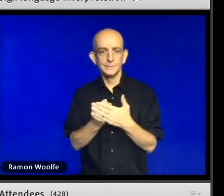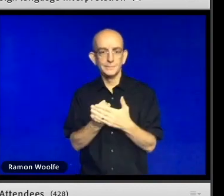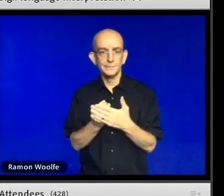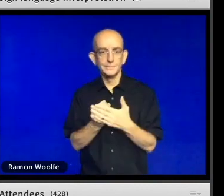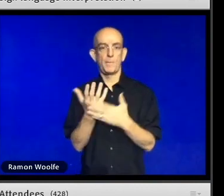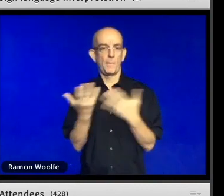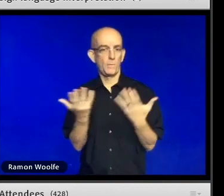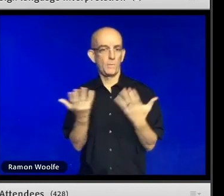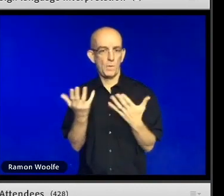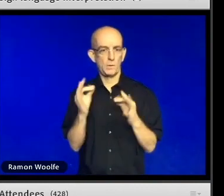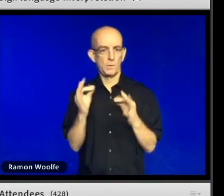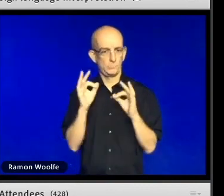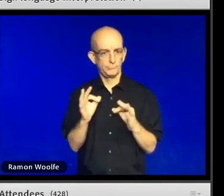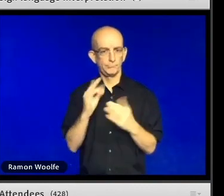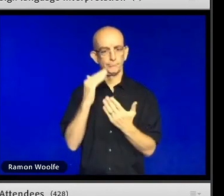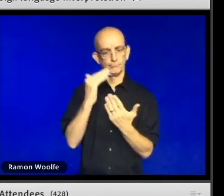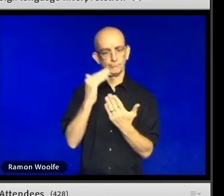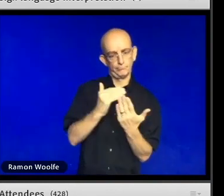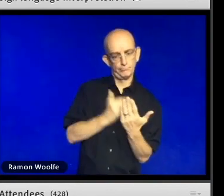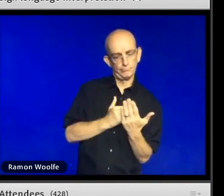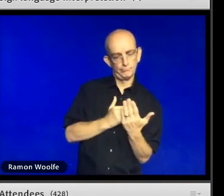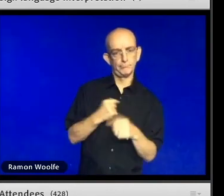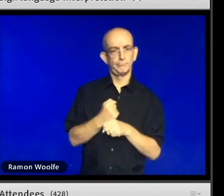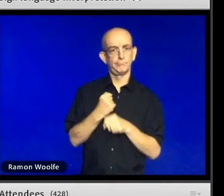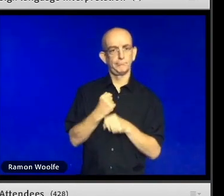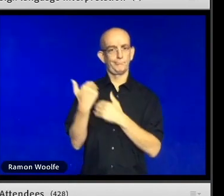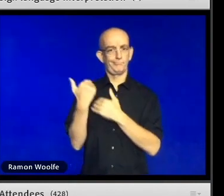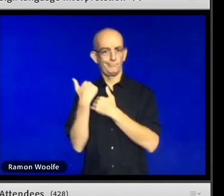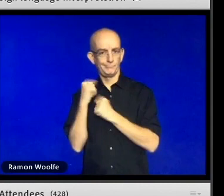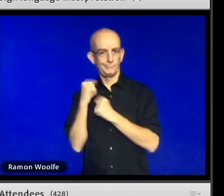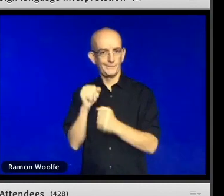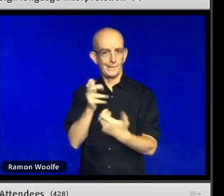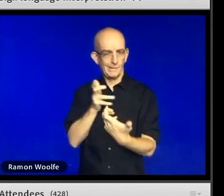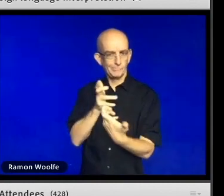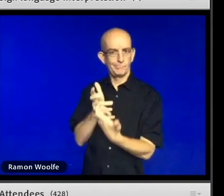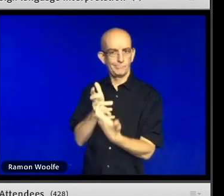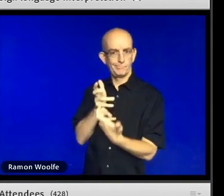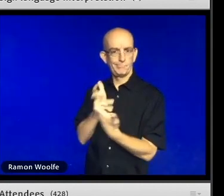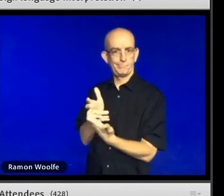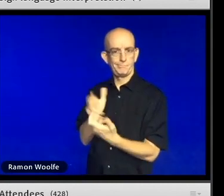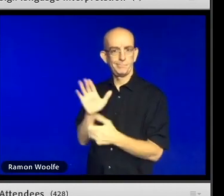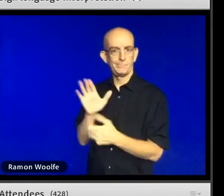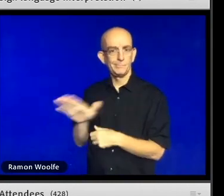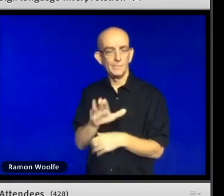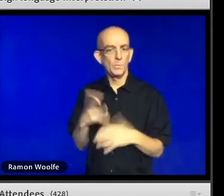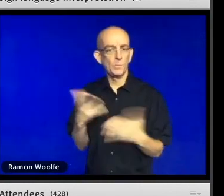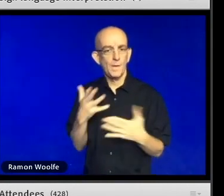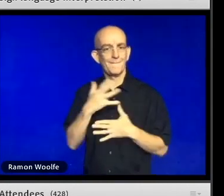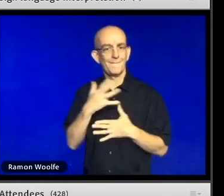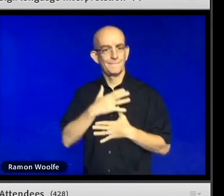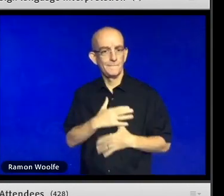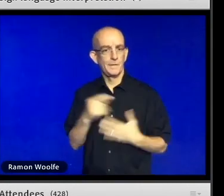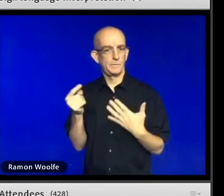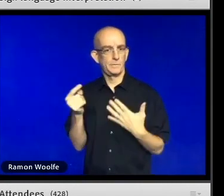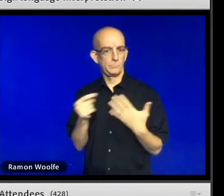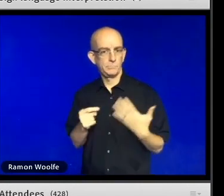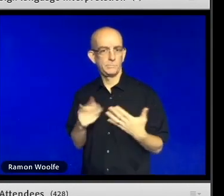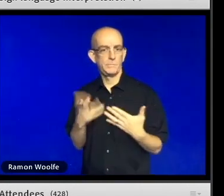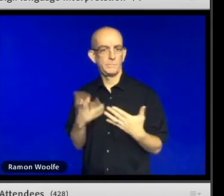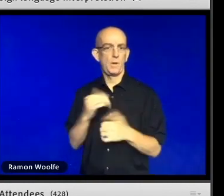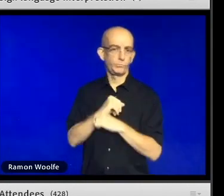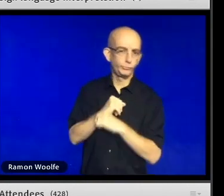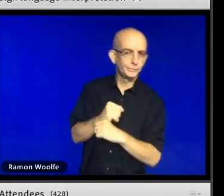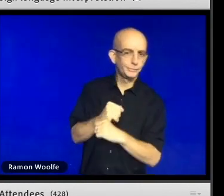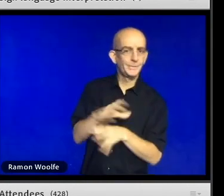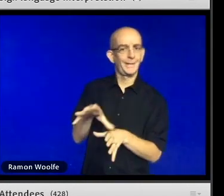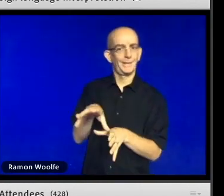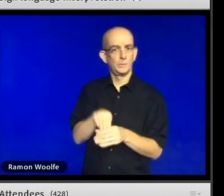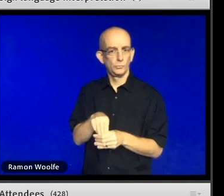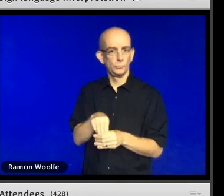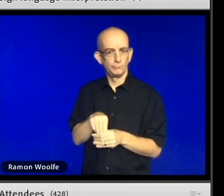action in this phase is mapping of the stakeholders and contact list of organizations working